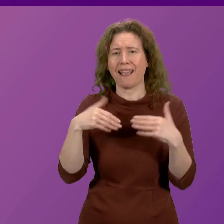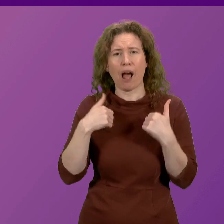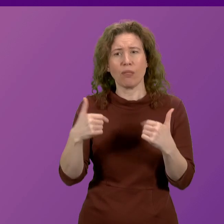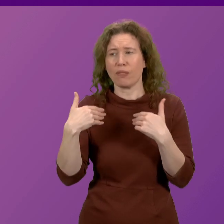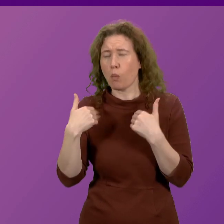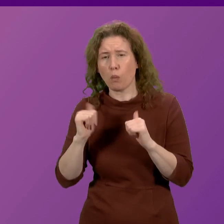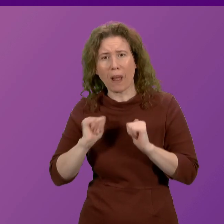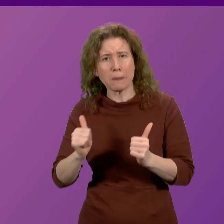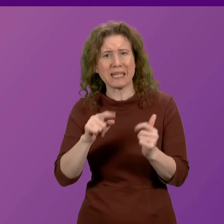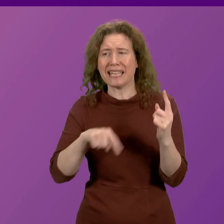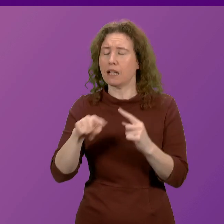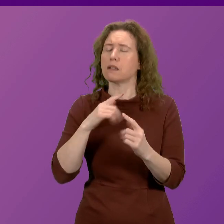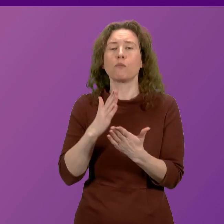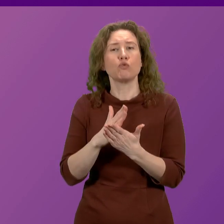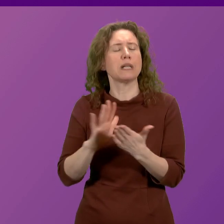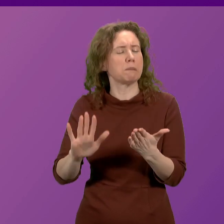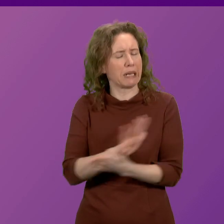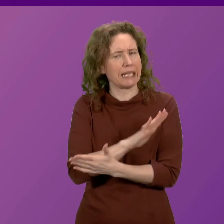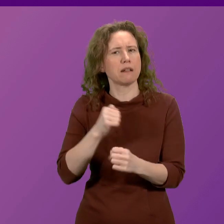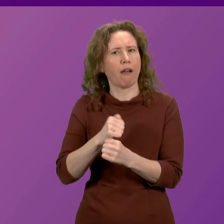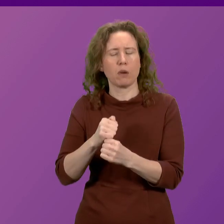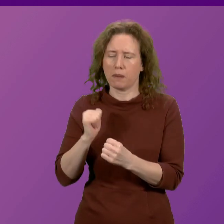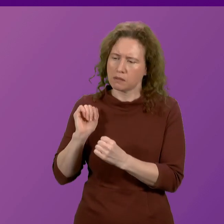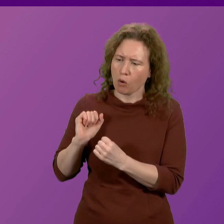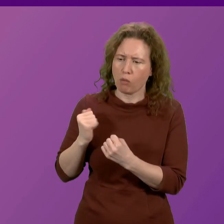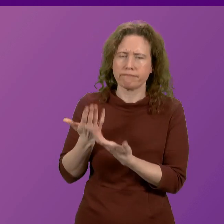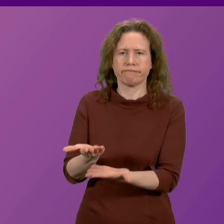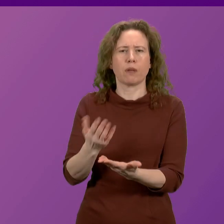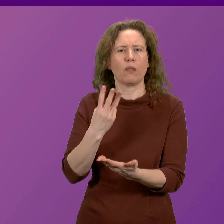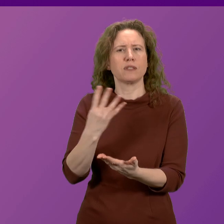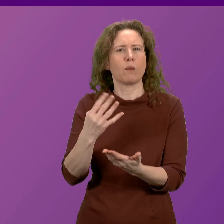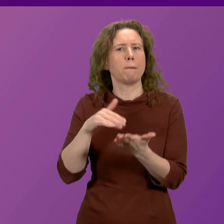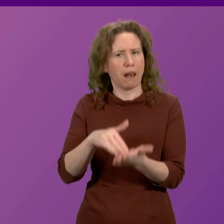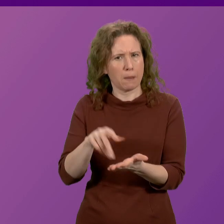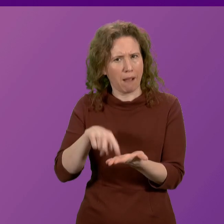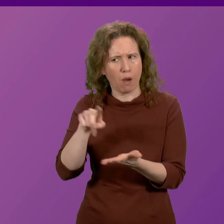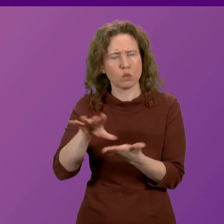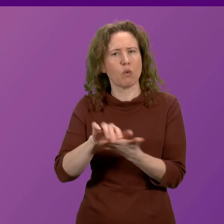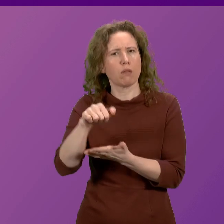Government has committed a record increase of £34 million to the culture budget, which will